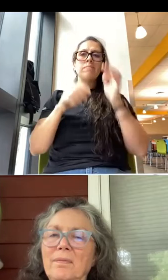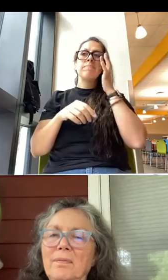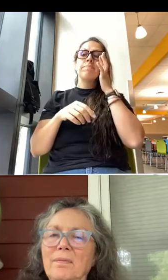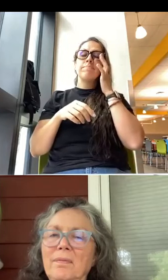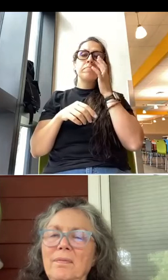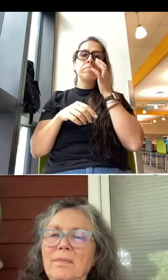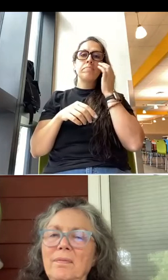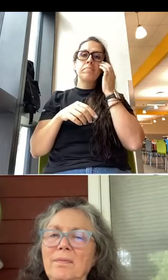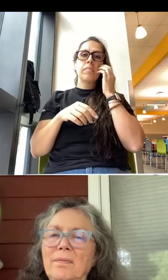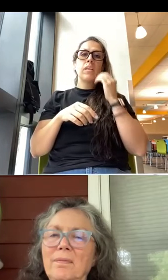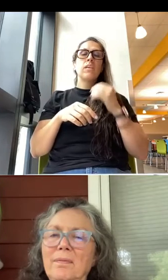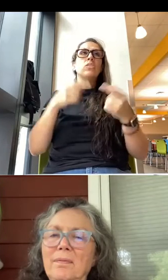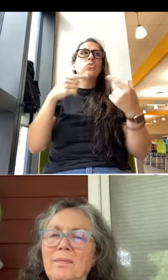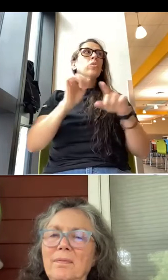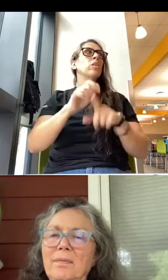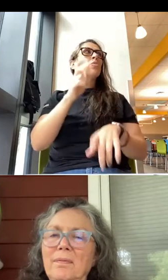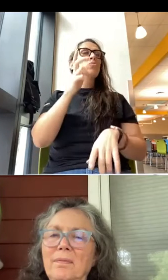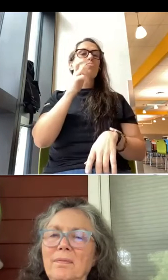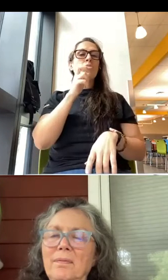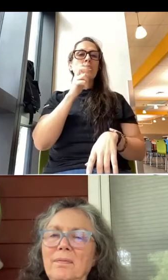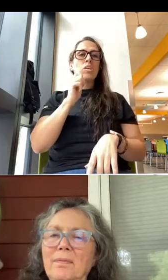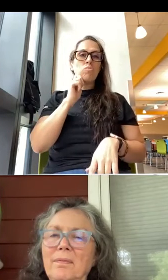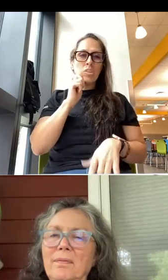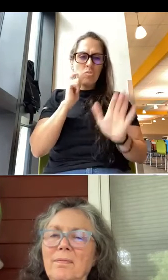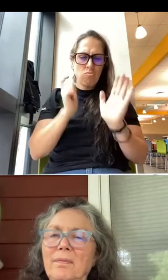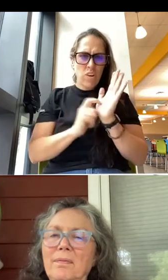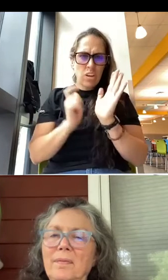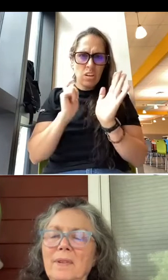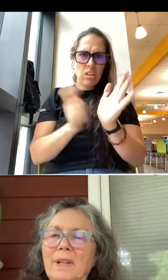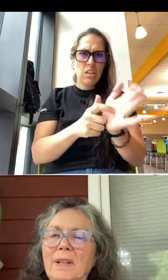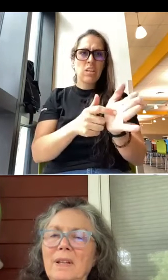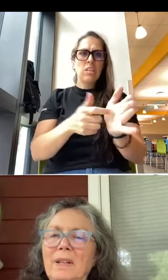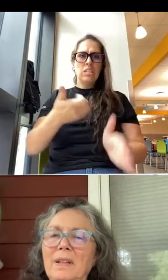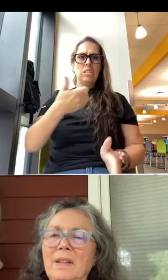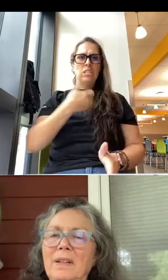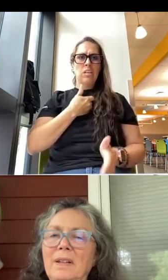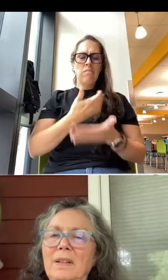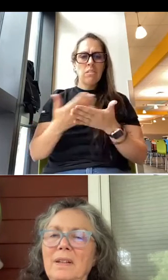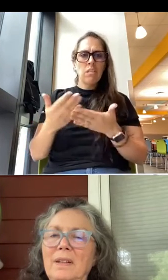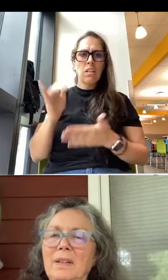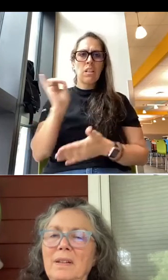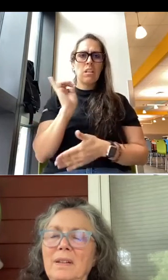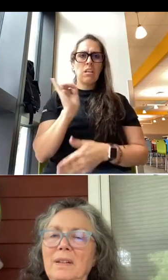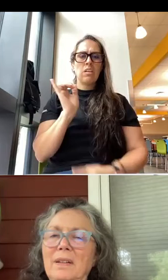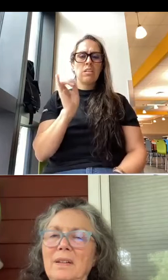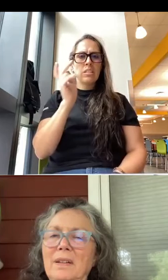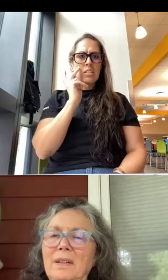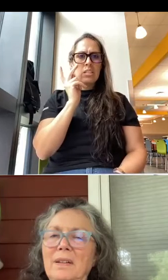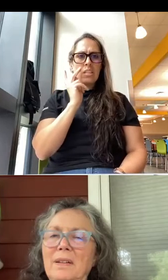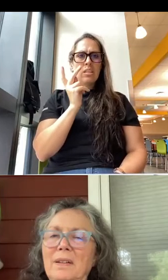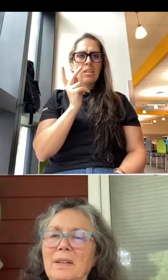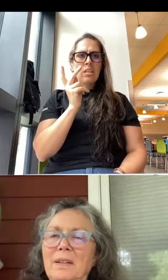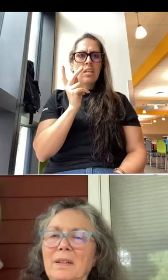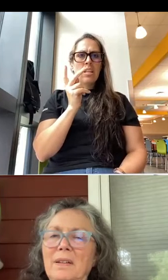recent kind of racial reckoning stuff like to see how uh prejudice against